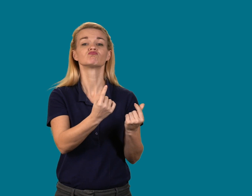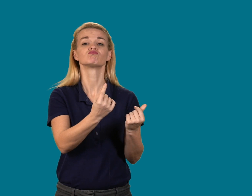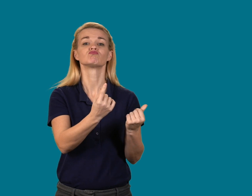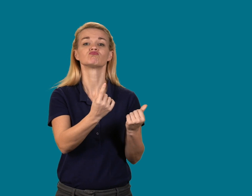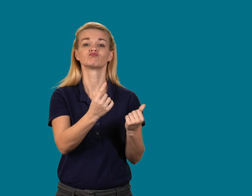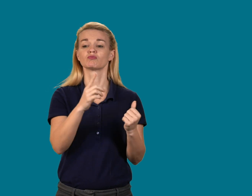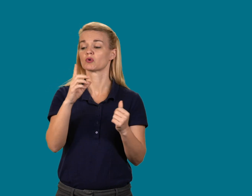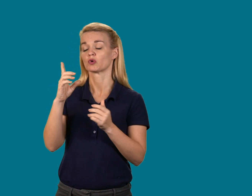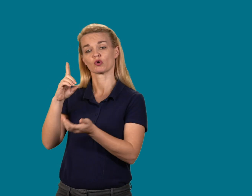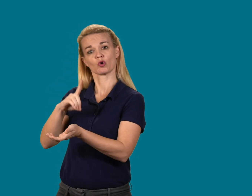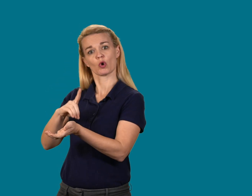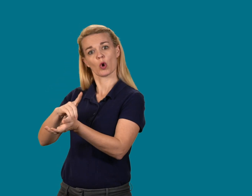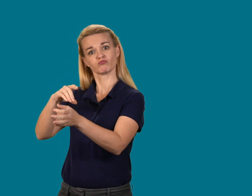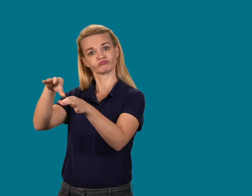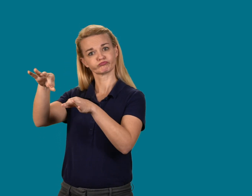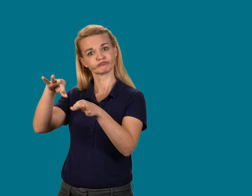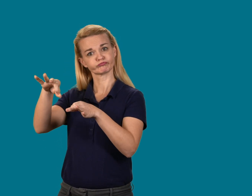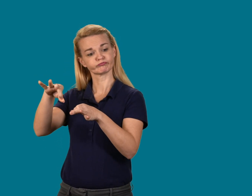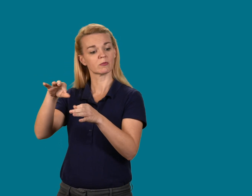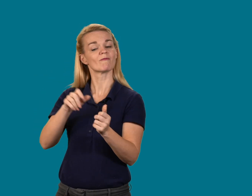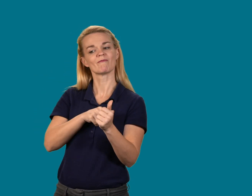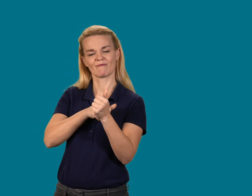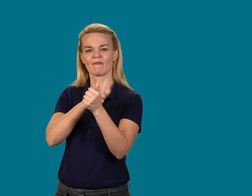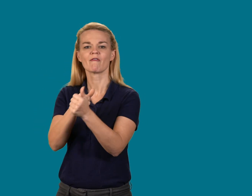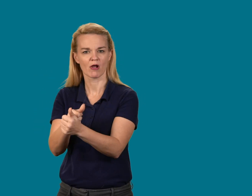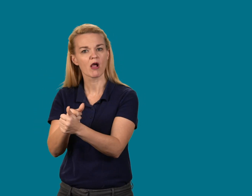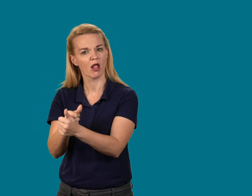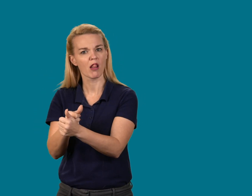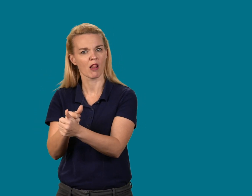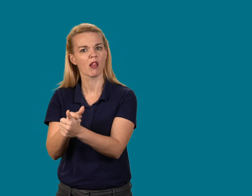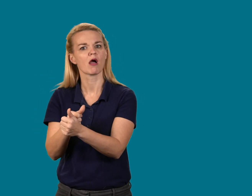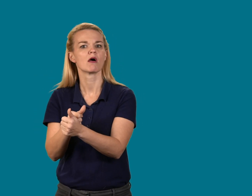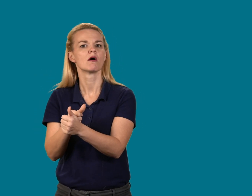Help the person who is sick follow